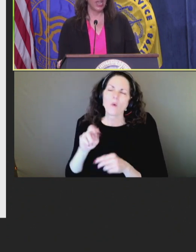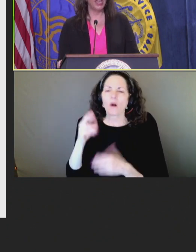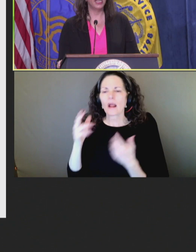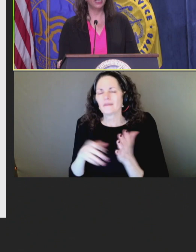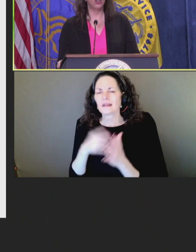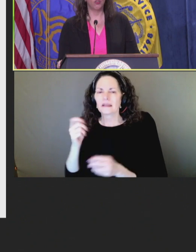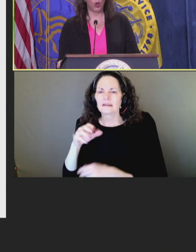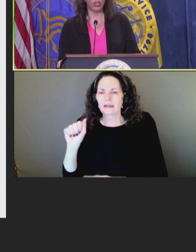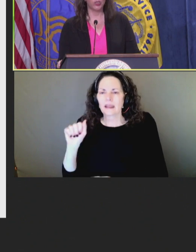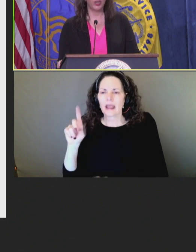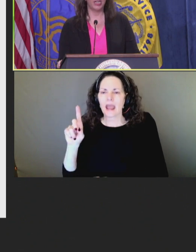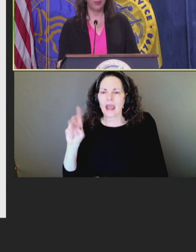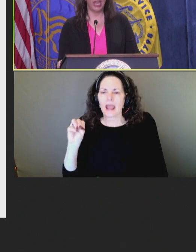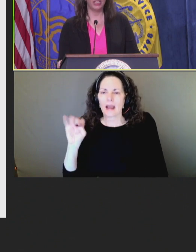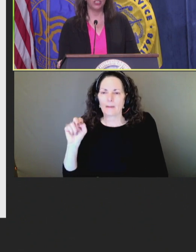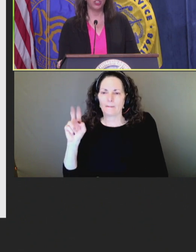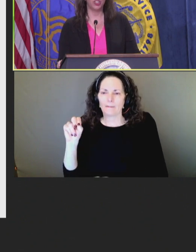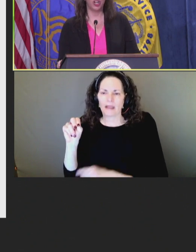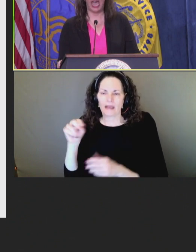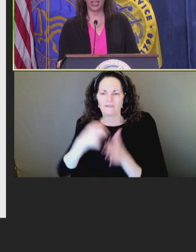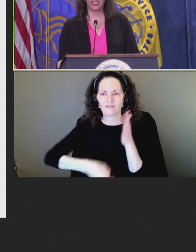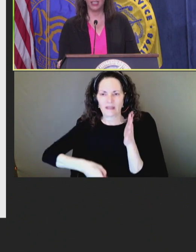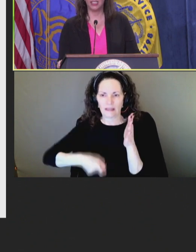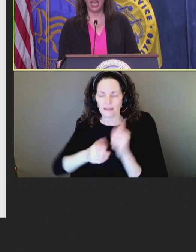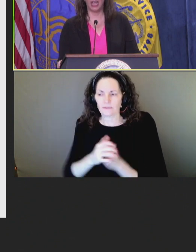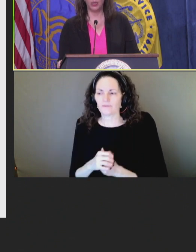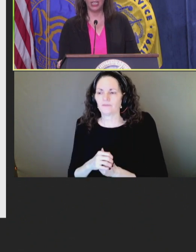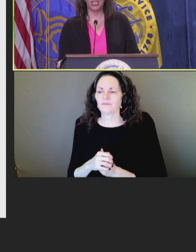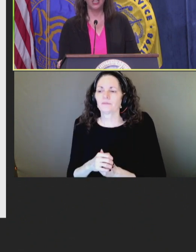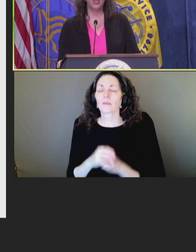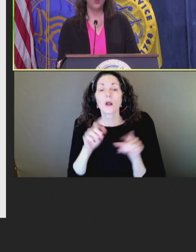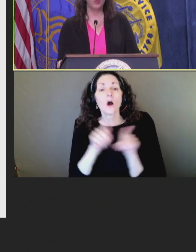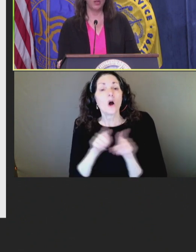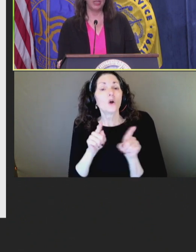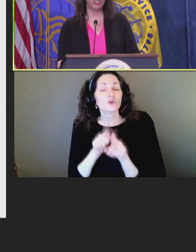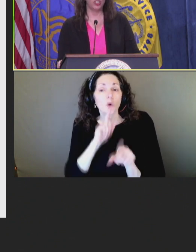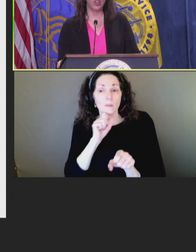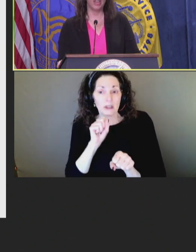And then, of course, create a plan to ensure access and equity. We want to make sure that the